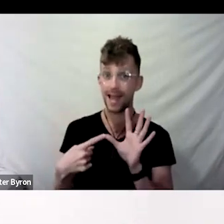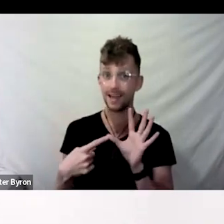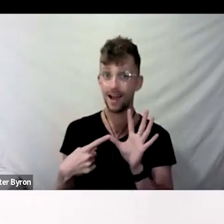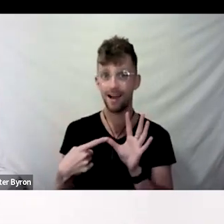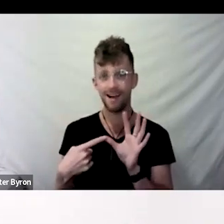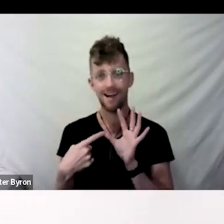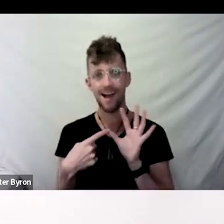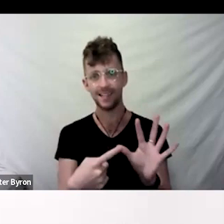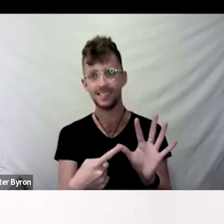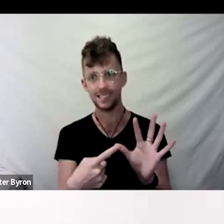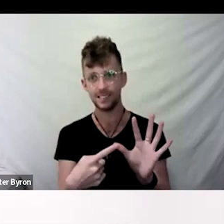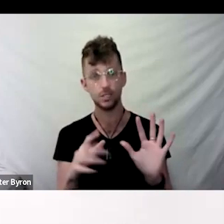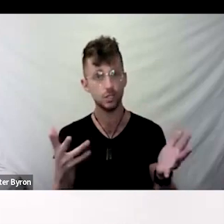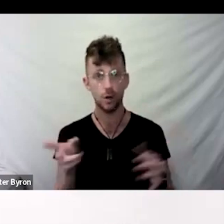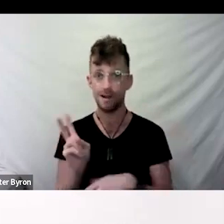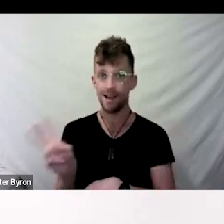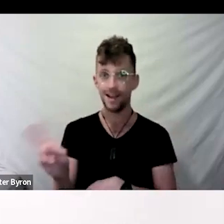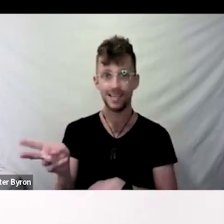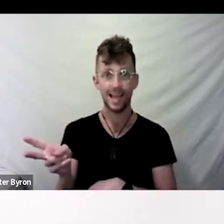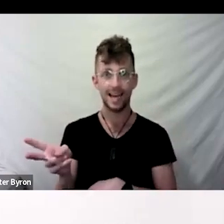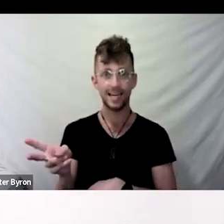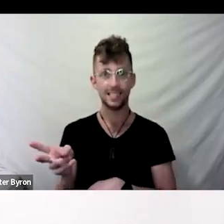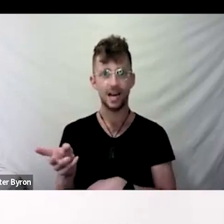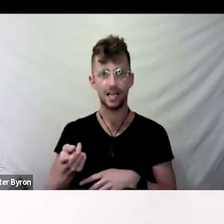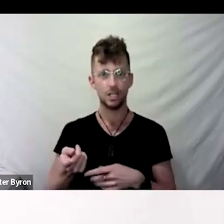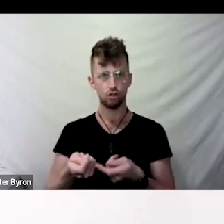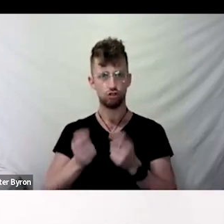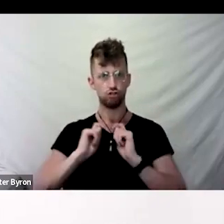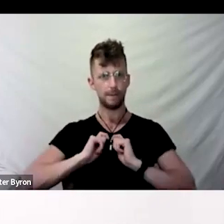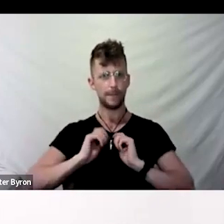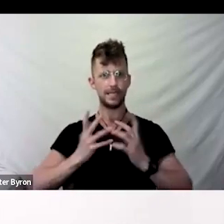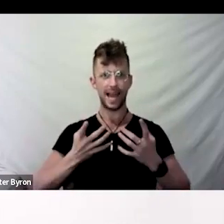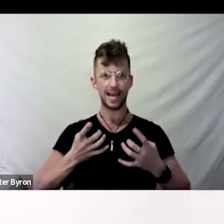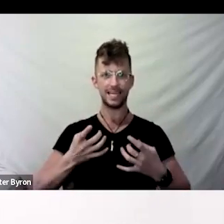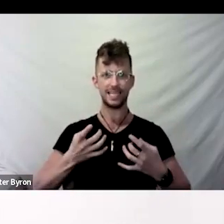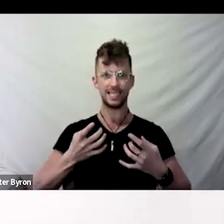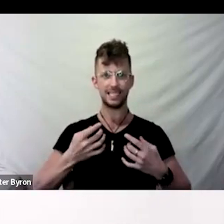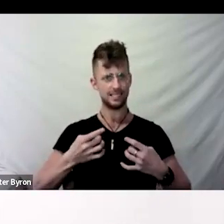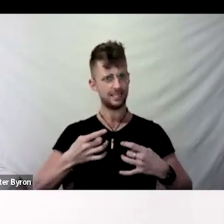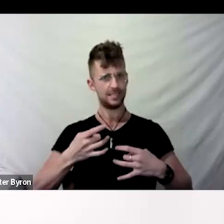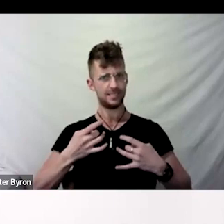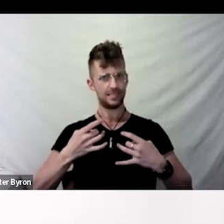treatment and management of conditions is, generally speaking, is funded through Te Whatu Ora